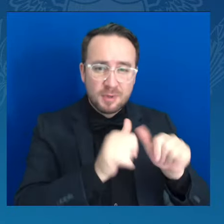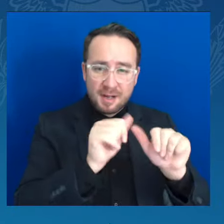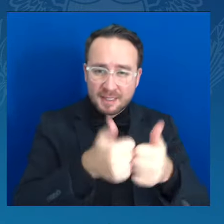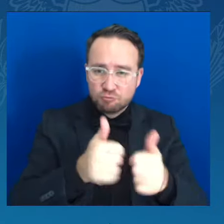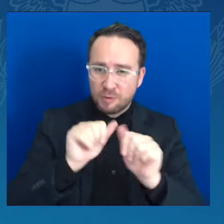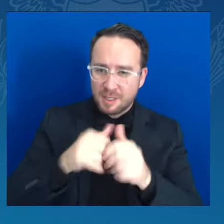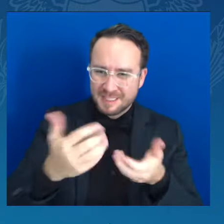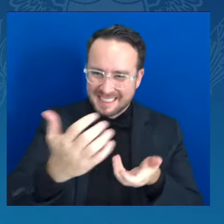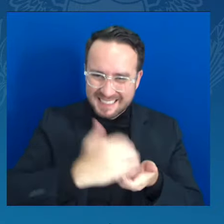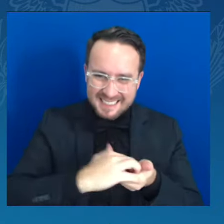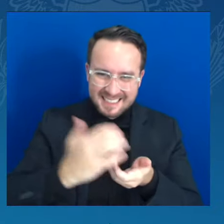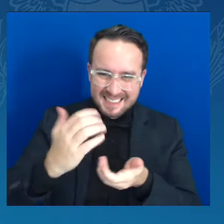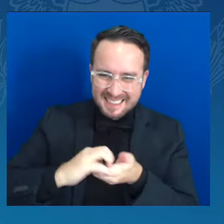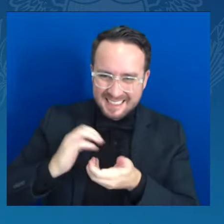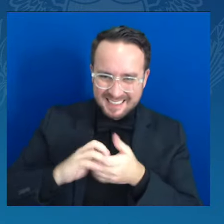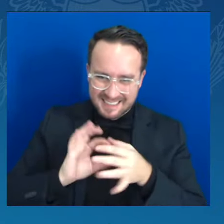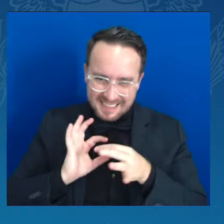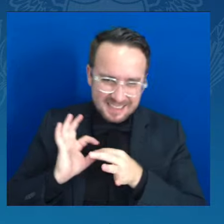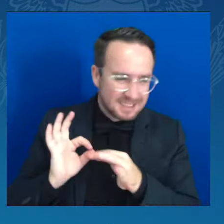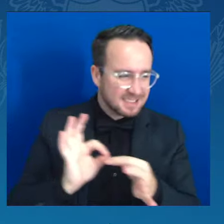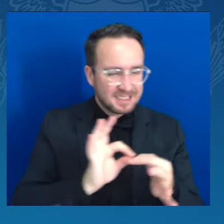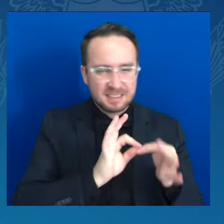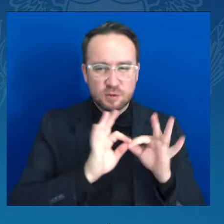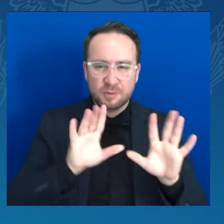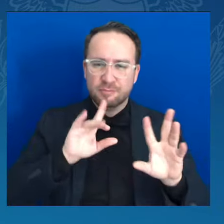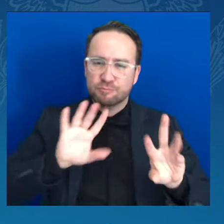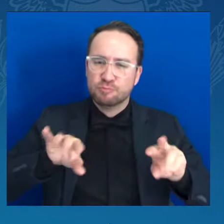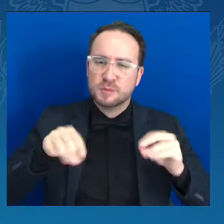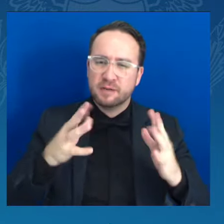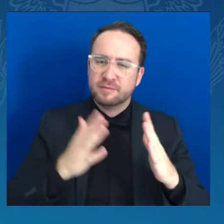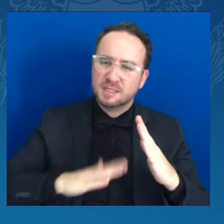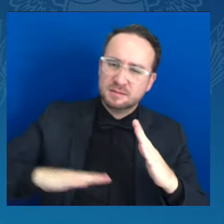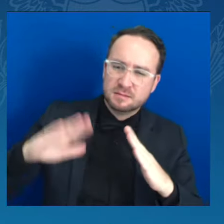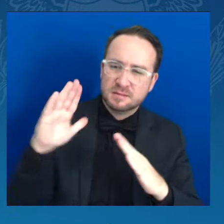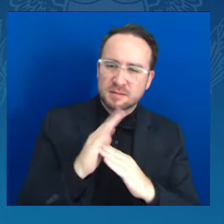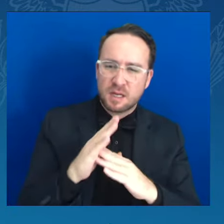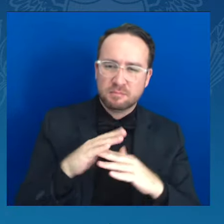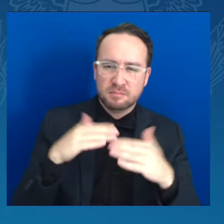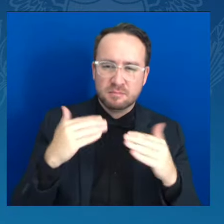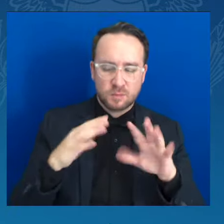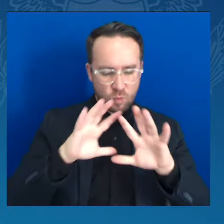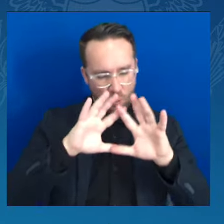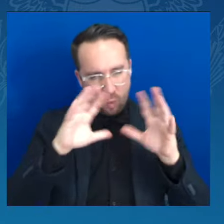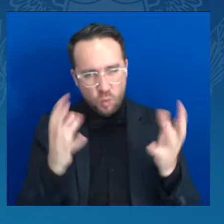in international climate cooperation. And with our next generation, Geo XO.